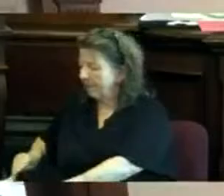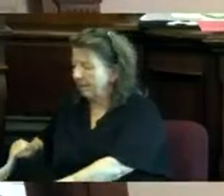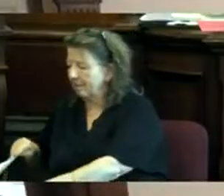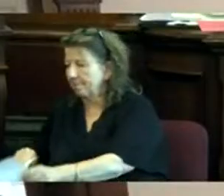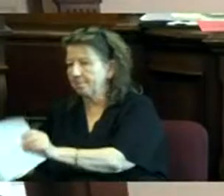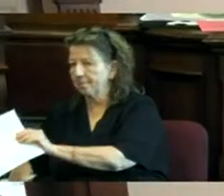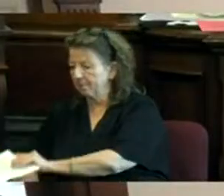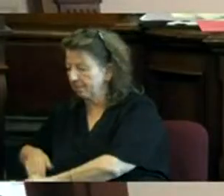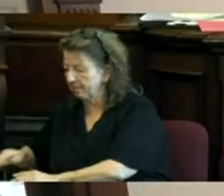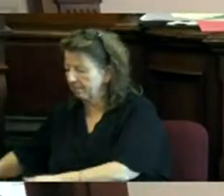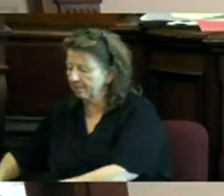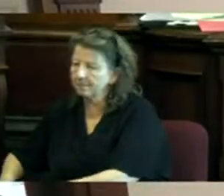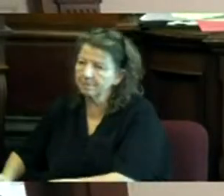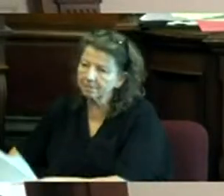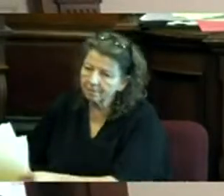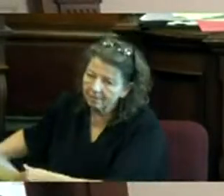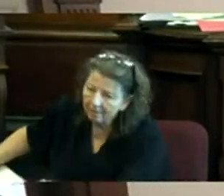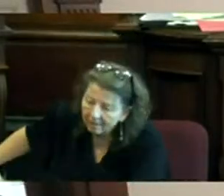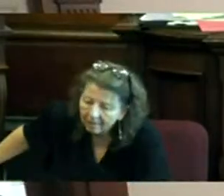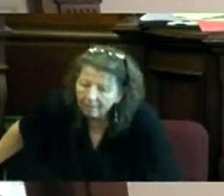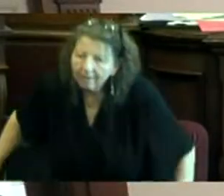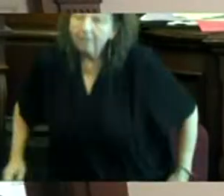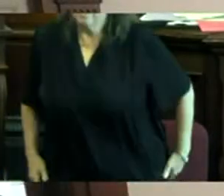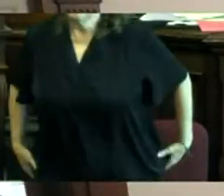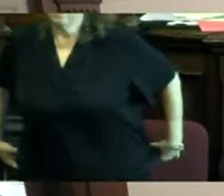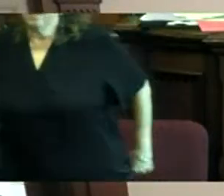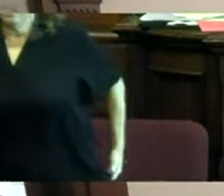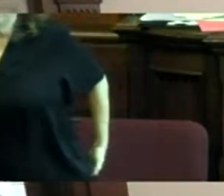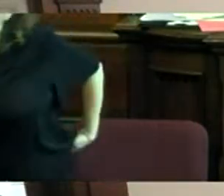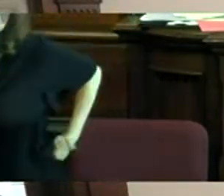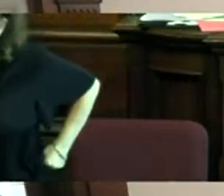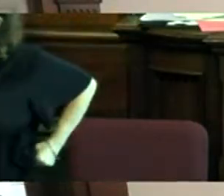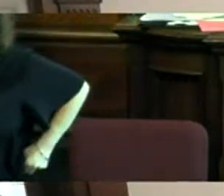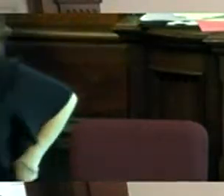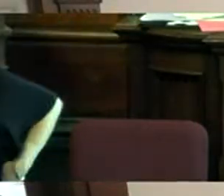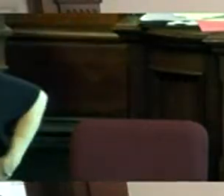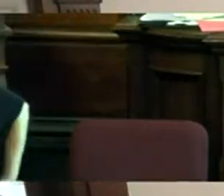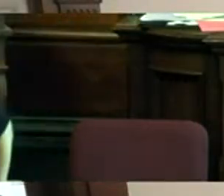the Public Safety Committee, we